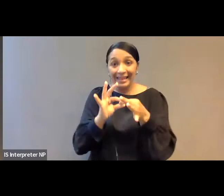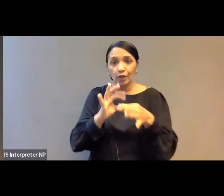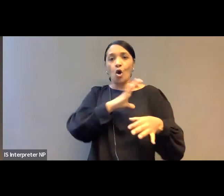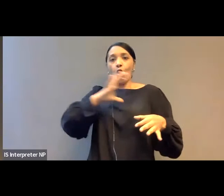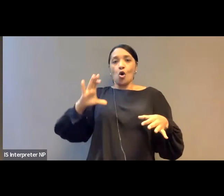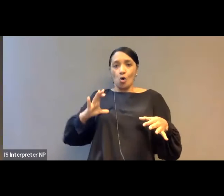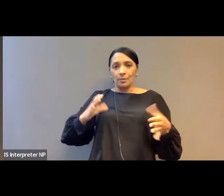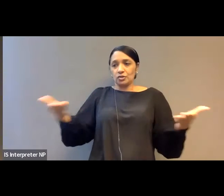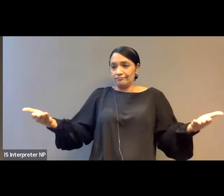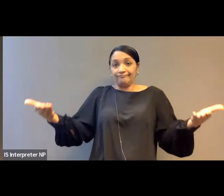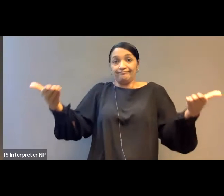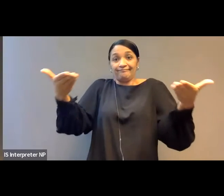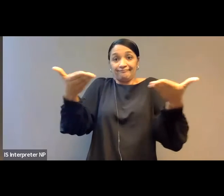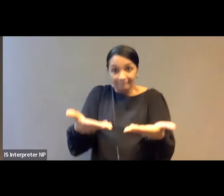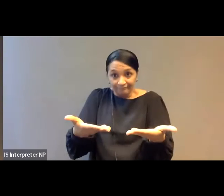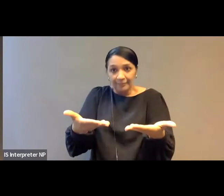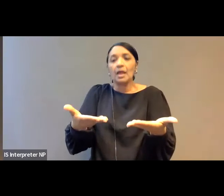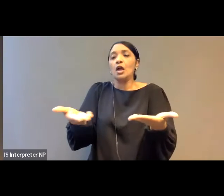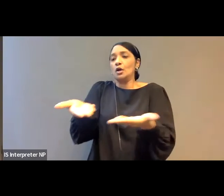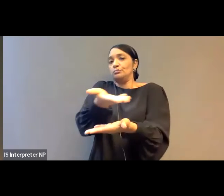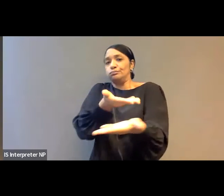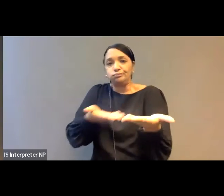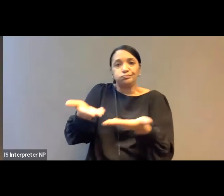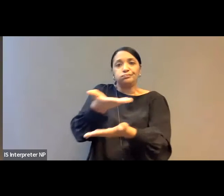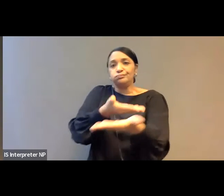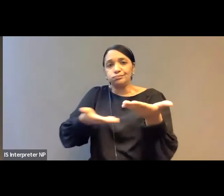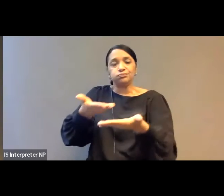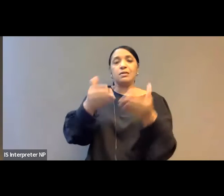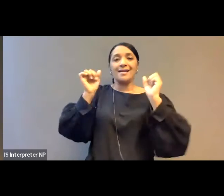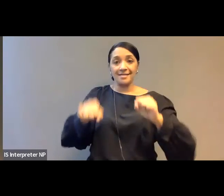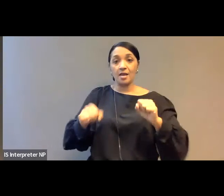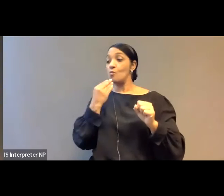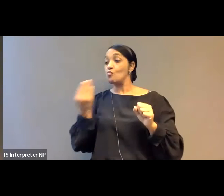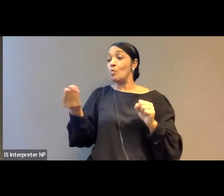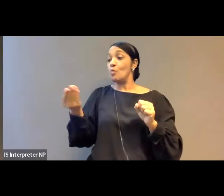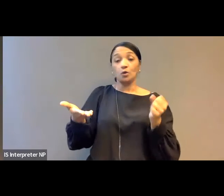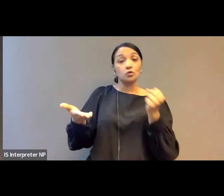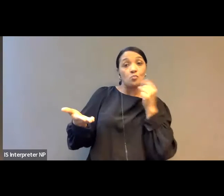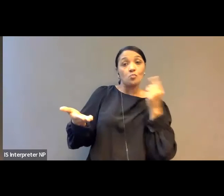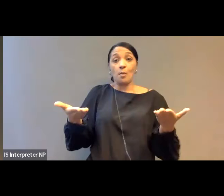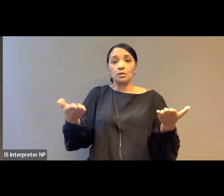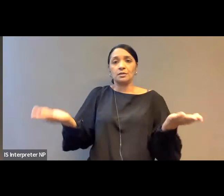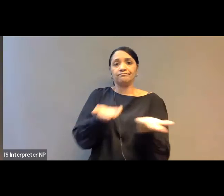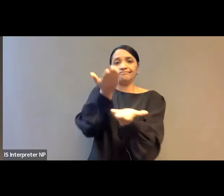get together to try to get the 3 text they have (the proposal and their positions) into one final text.